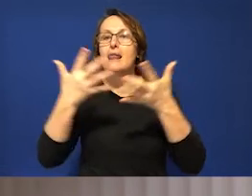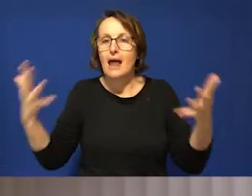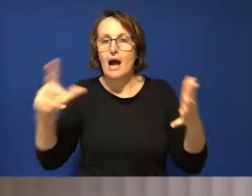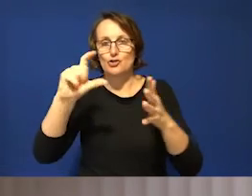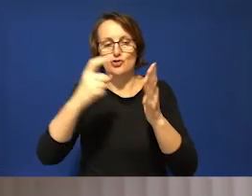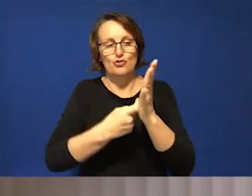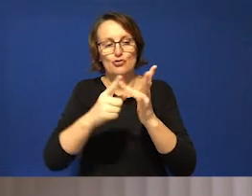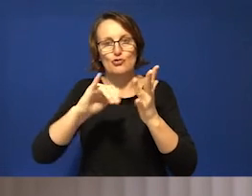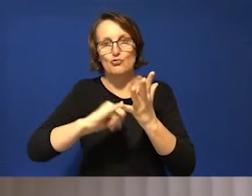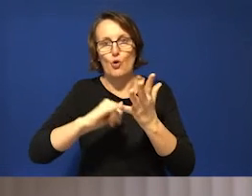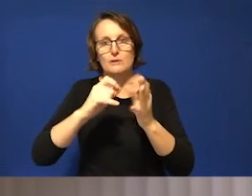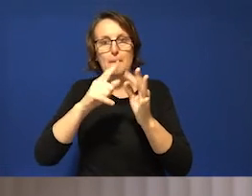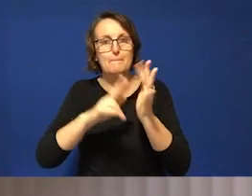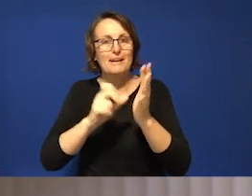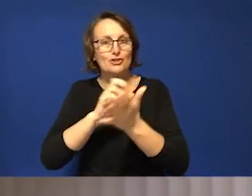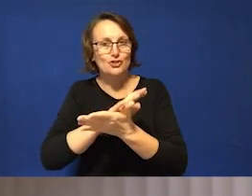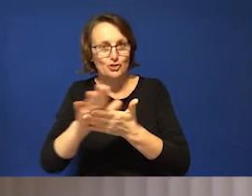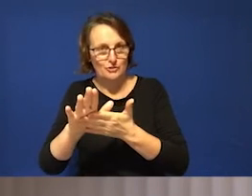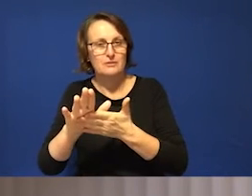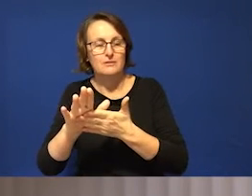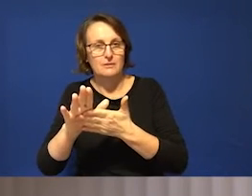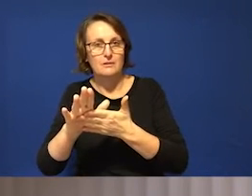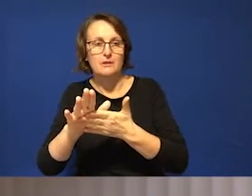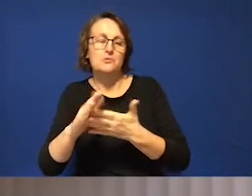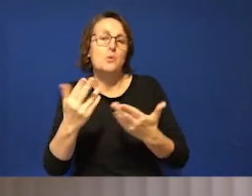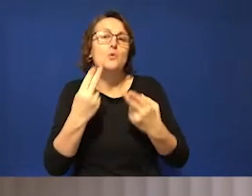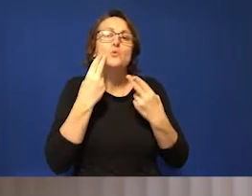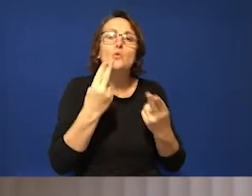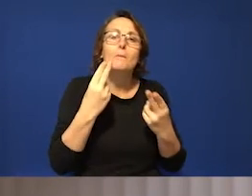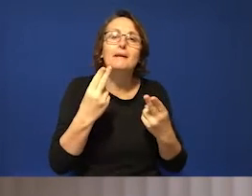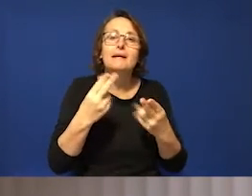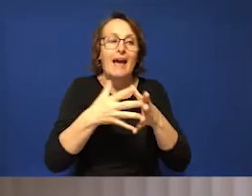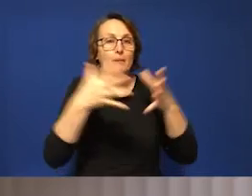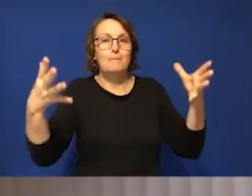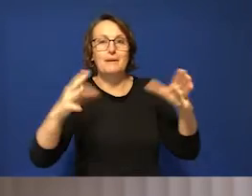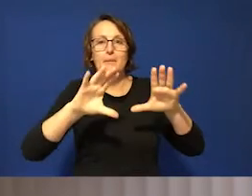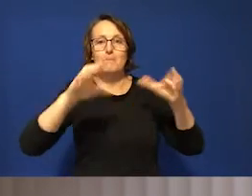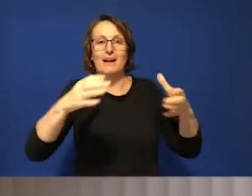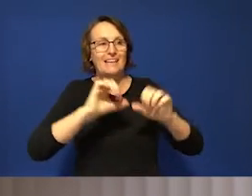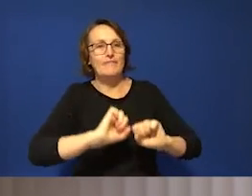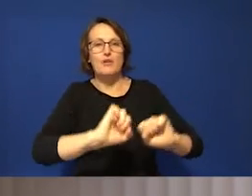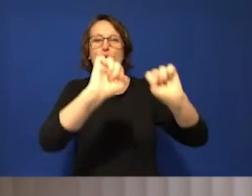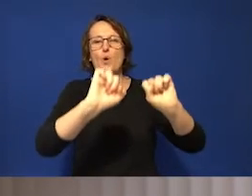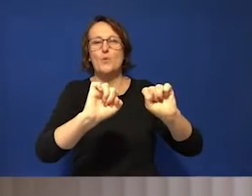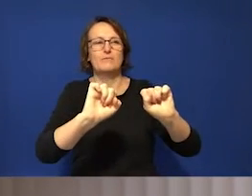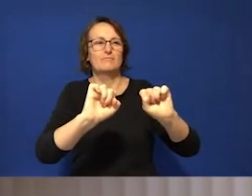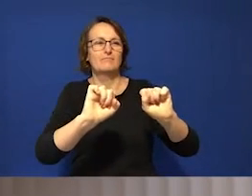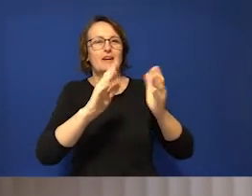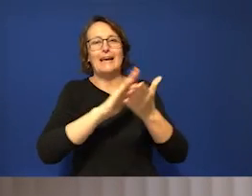So, we're normally the major parties would have, their own facilities, headquarters, and all sorts of things like that.